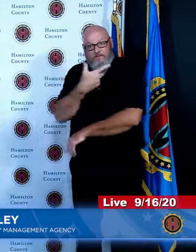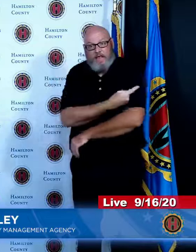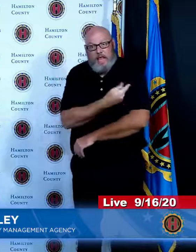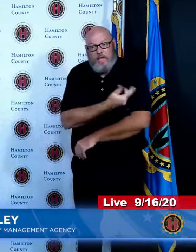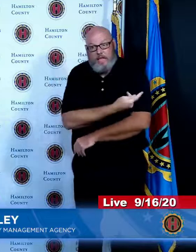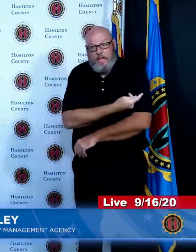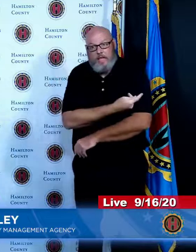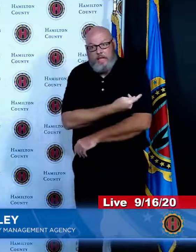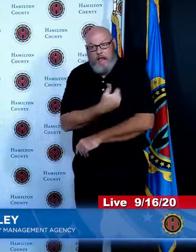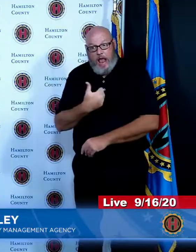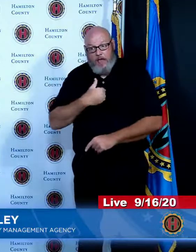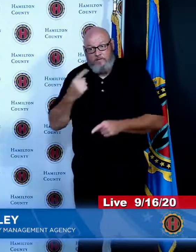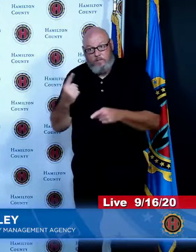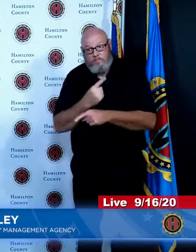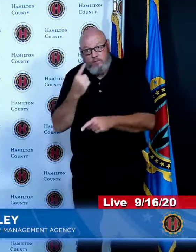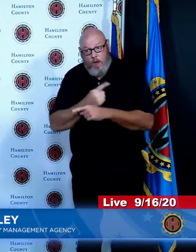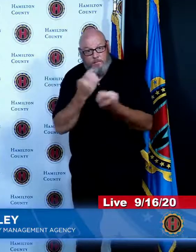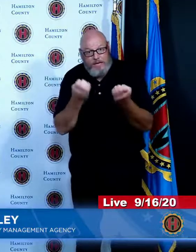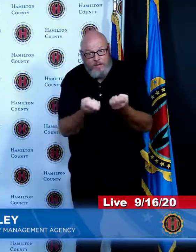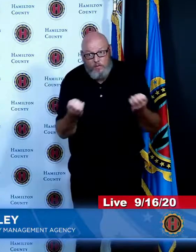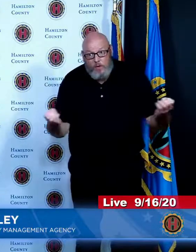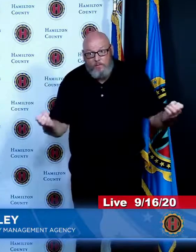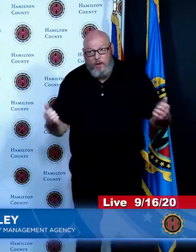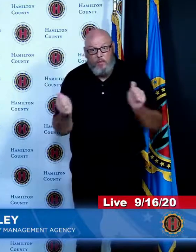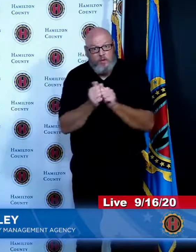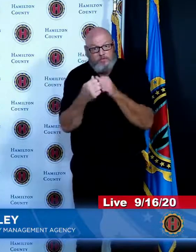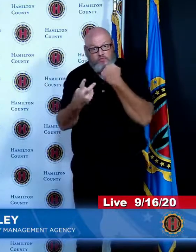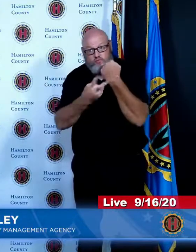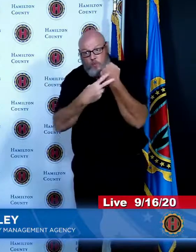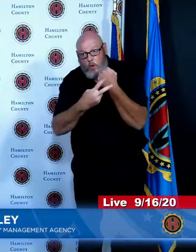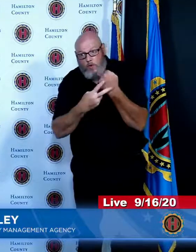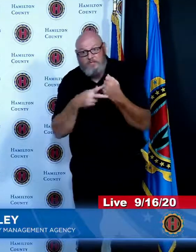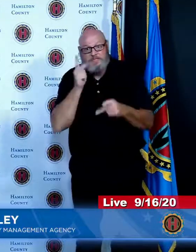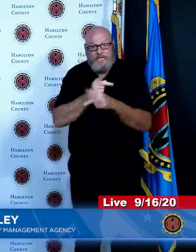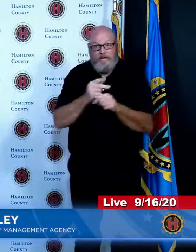what is needed to store it so if and we don't know yet so a lot of this